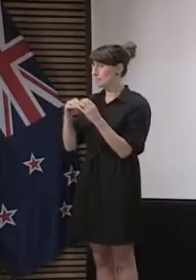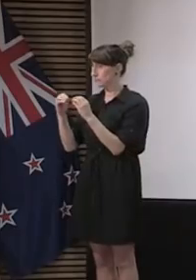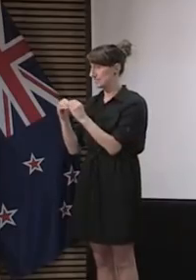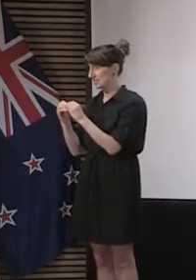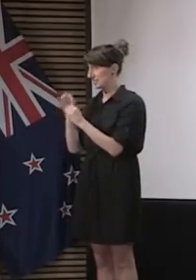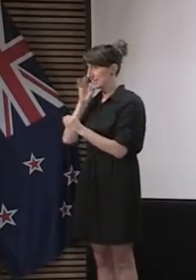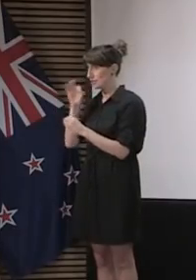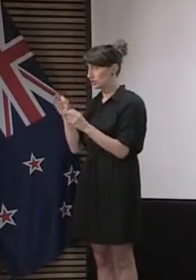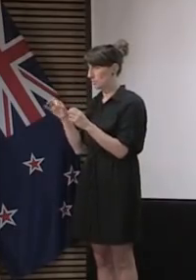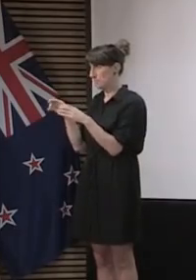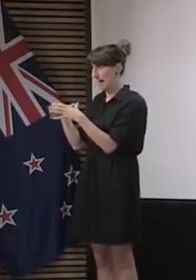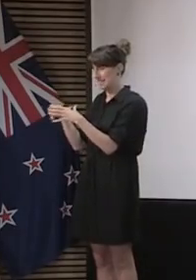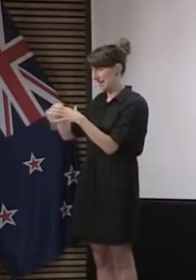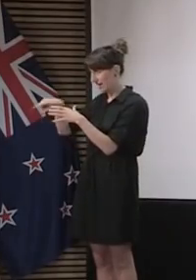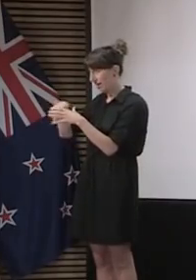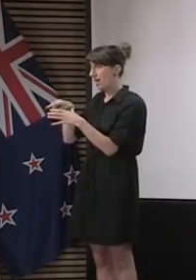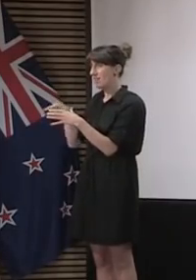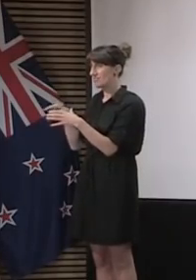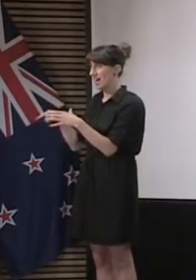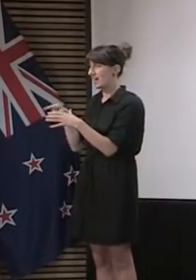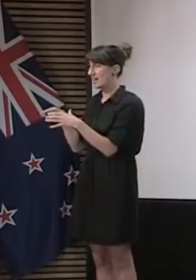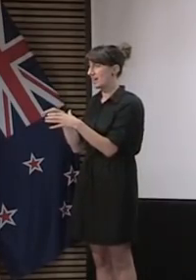You willforgive me for being utterlyfocused on the Government'sresponse